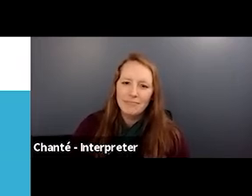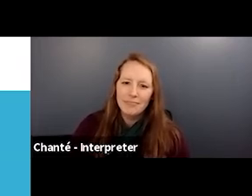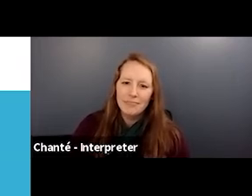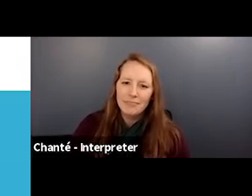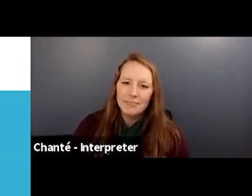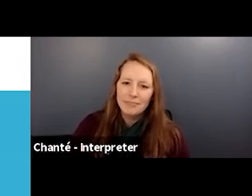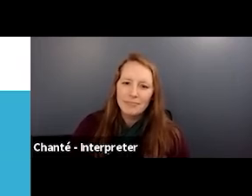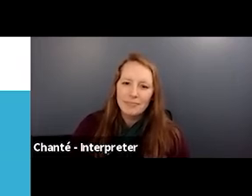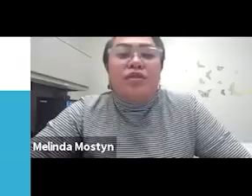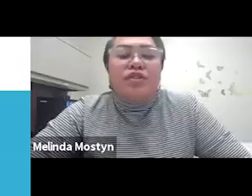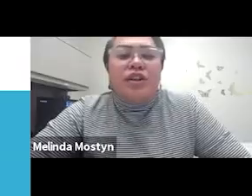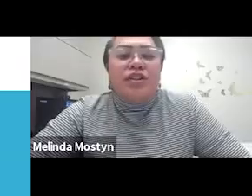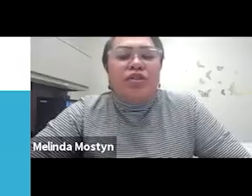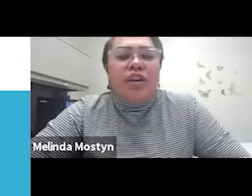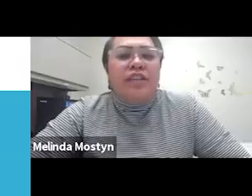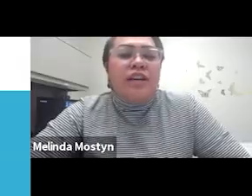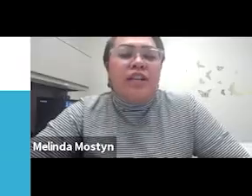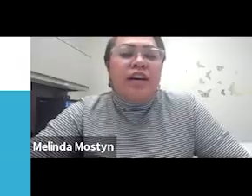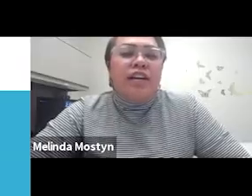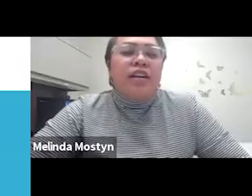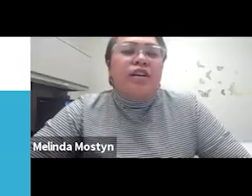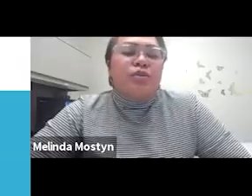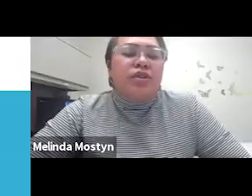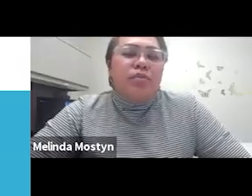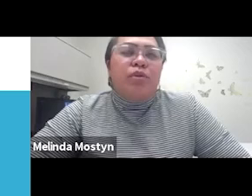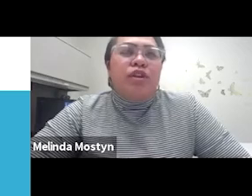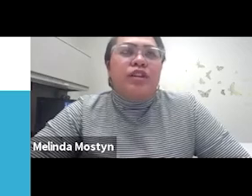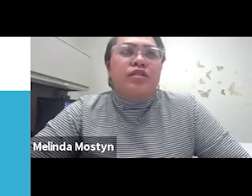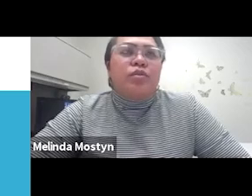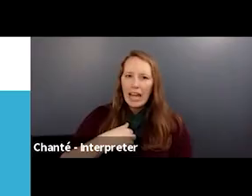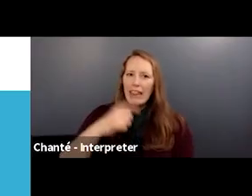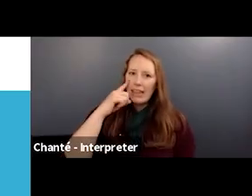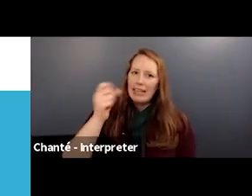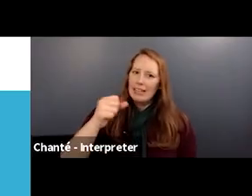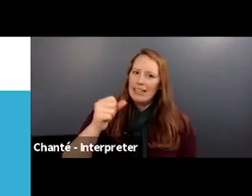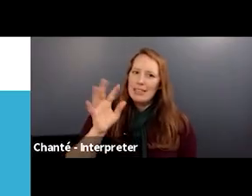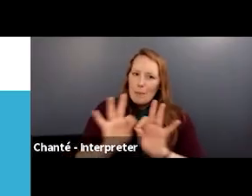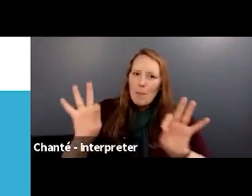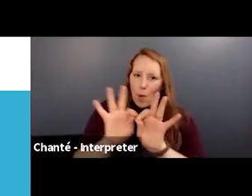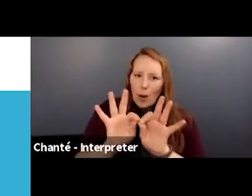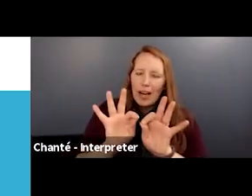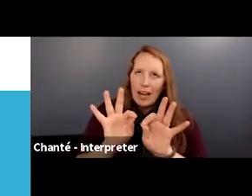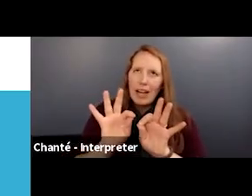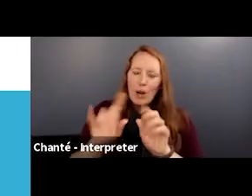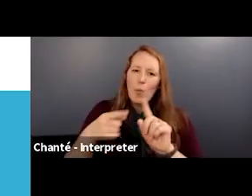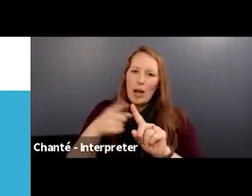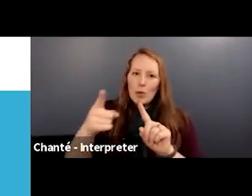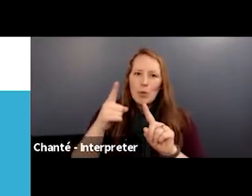Thank you so much for sharing, Jodi. I think that it's really important when we're considering intersectionality,